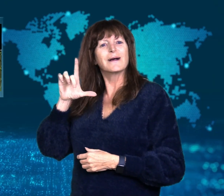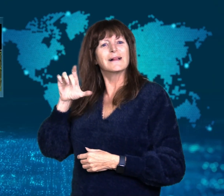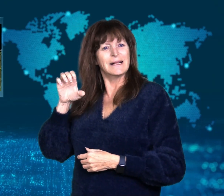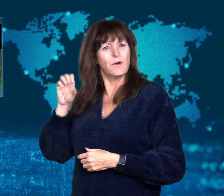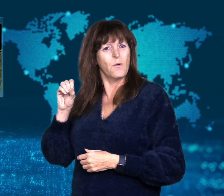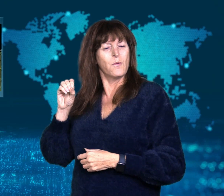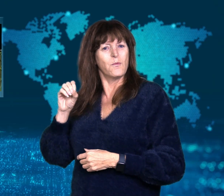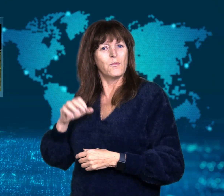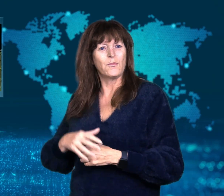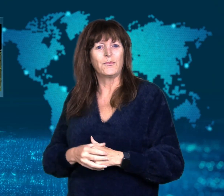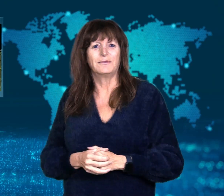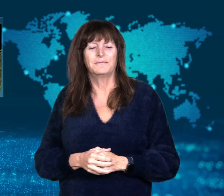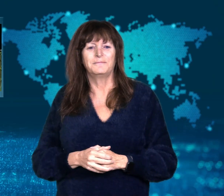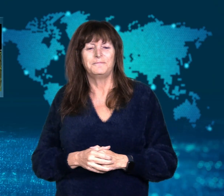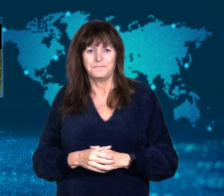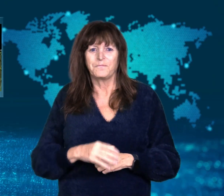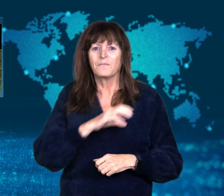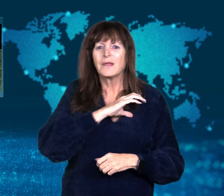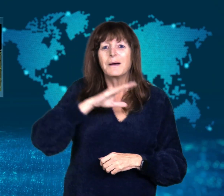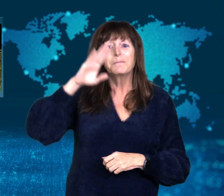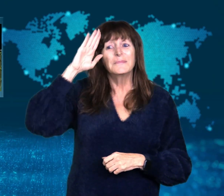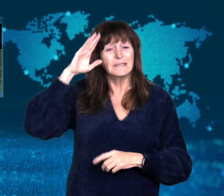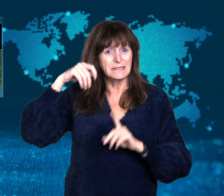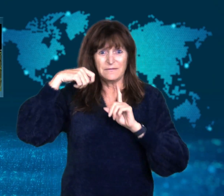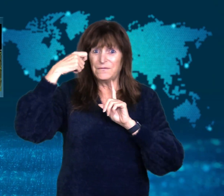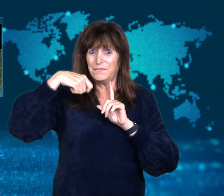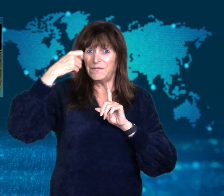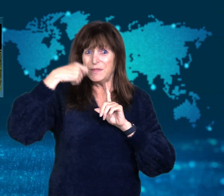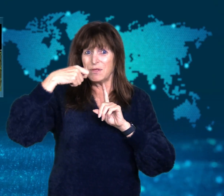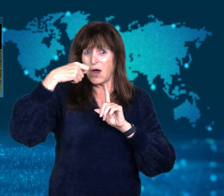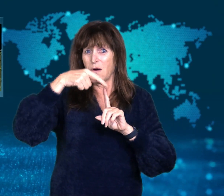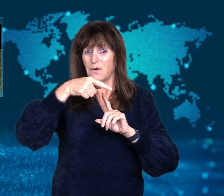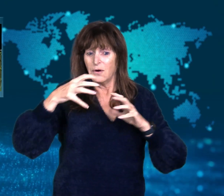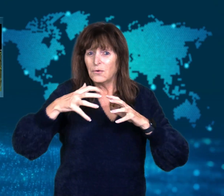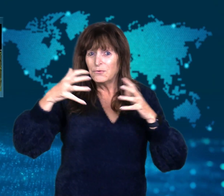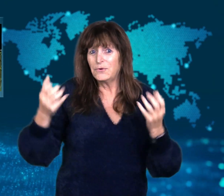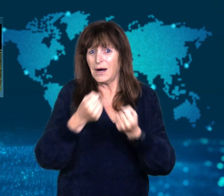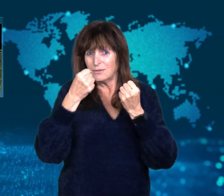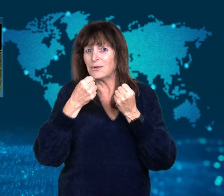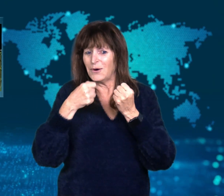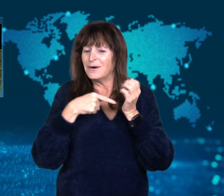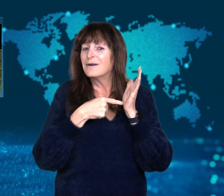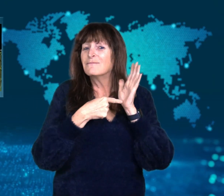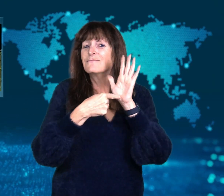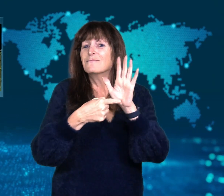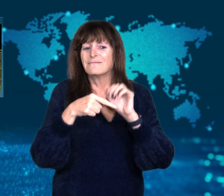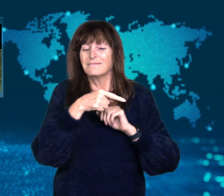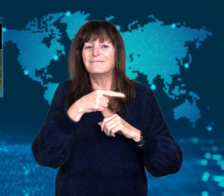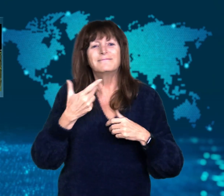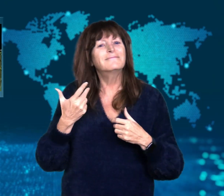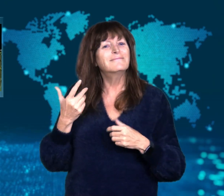what her name was, she responded, “My name is Cleo.”